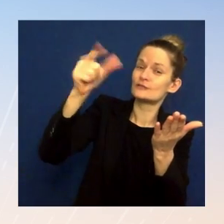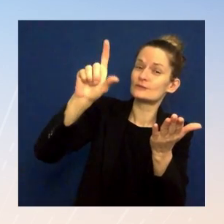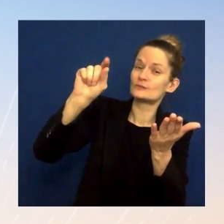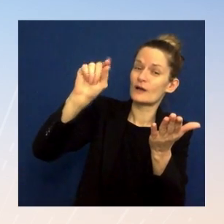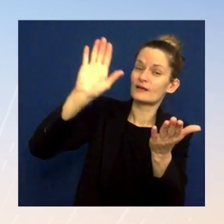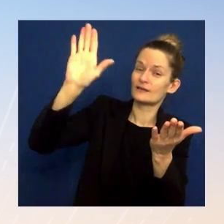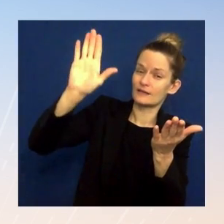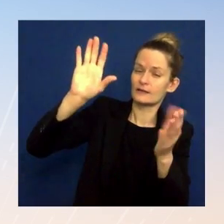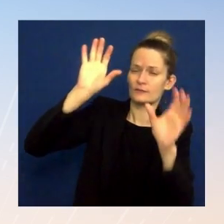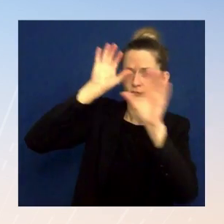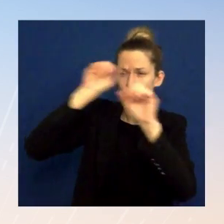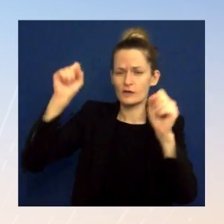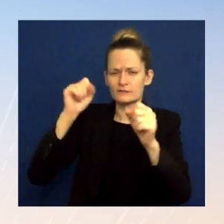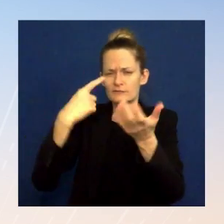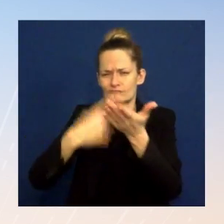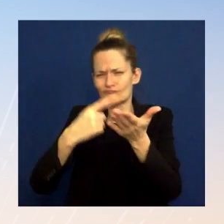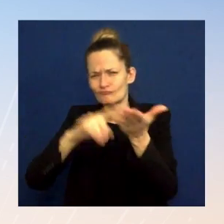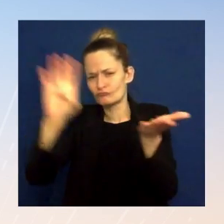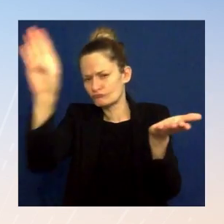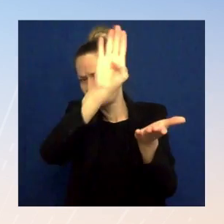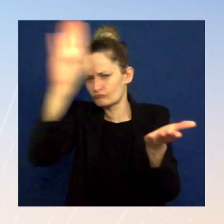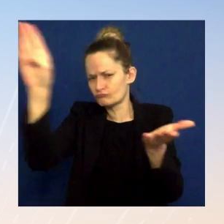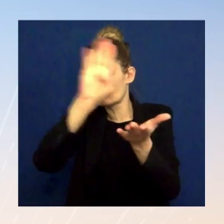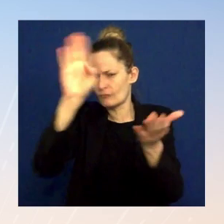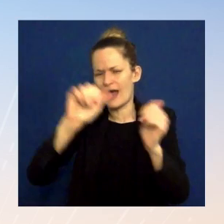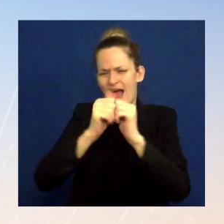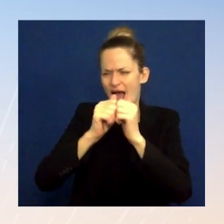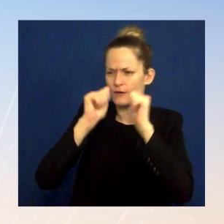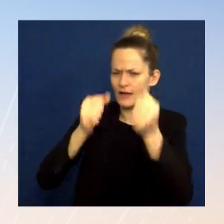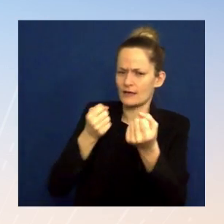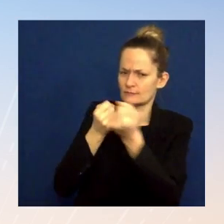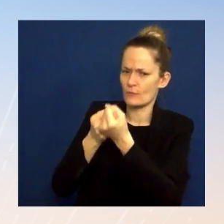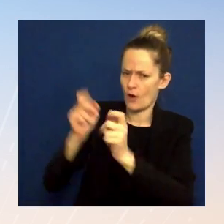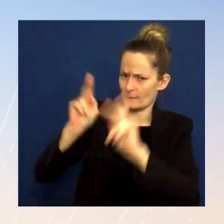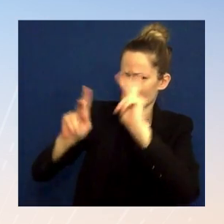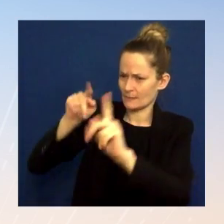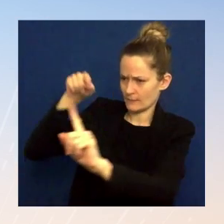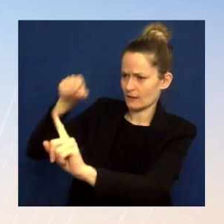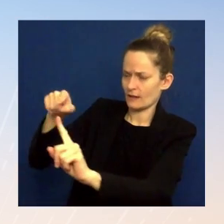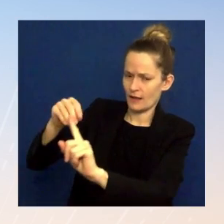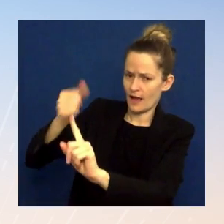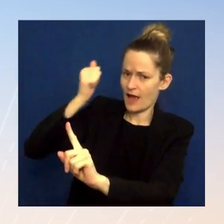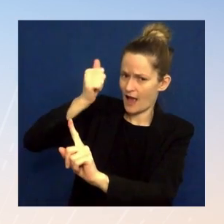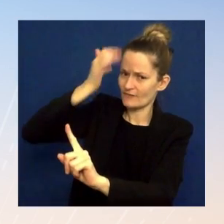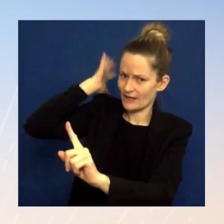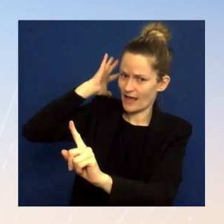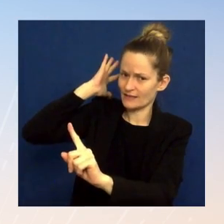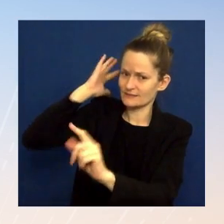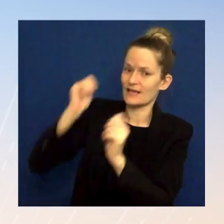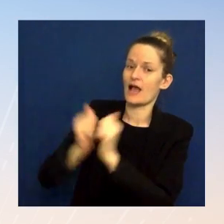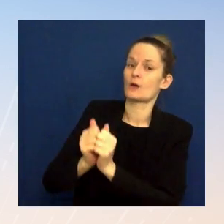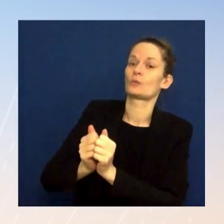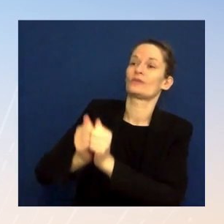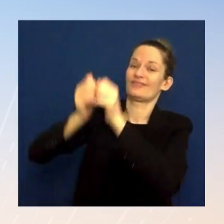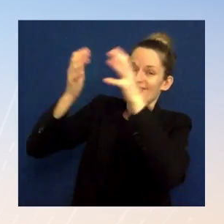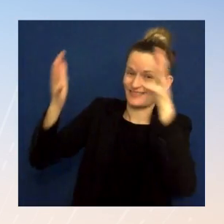to the people of Afghanistan without recognizing or maneuvering that funding,